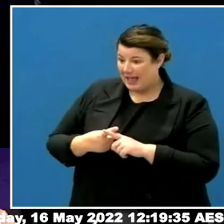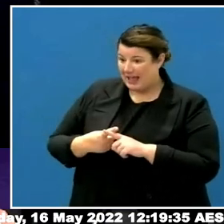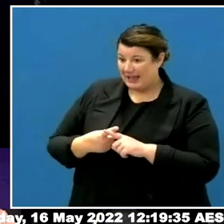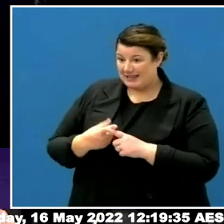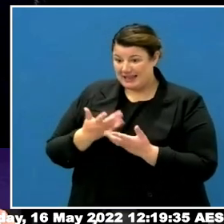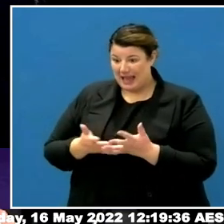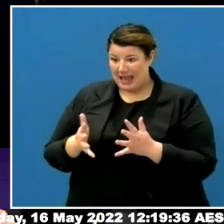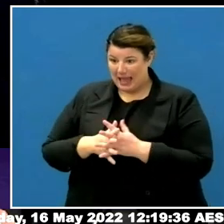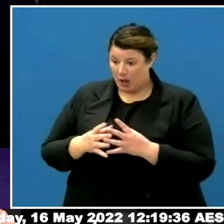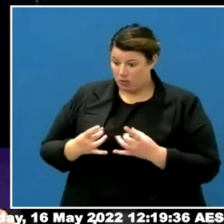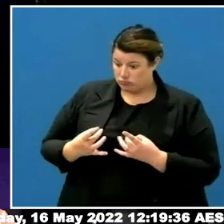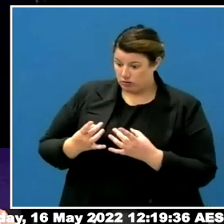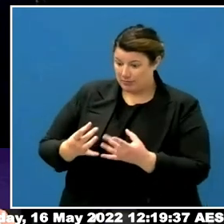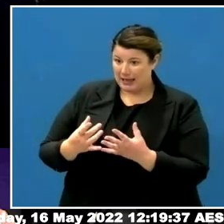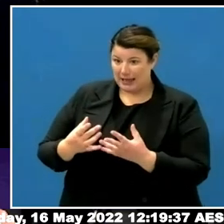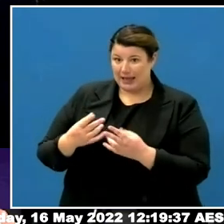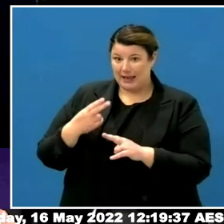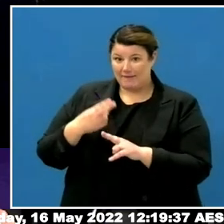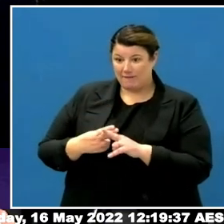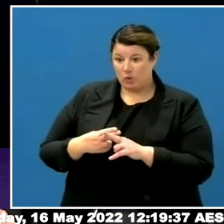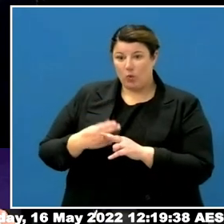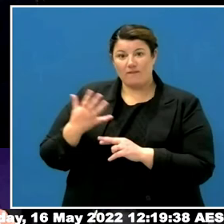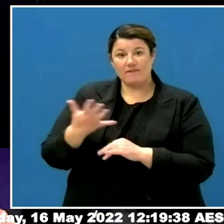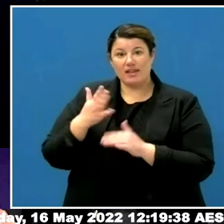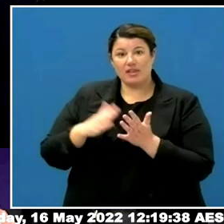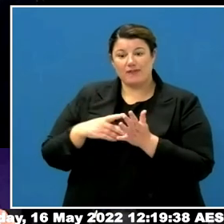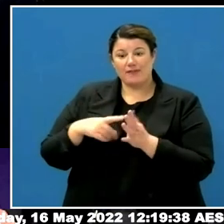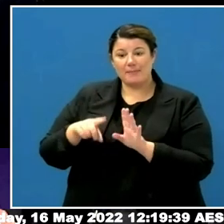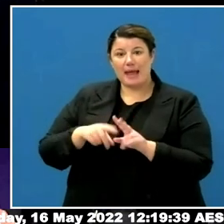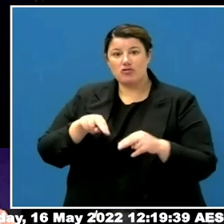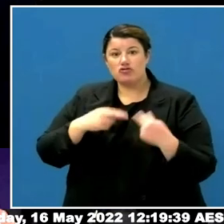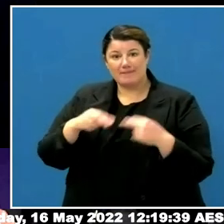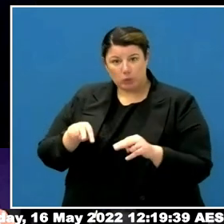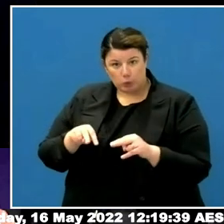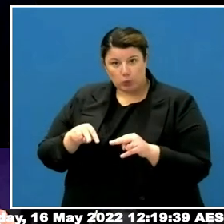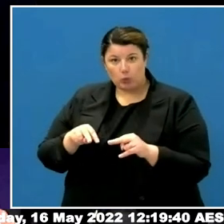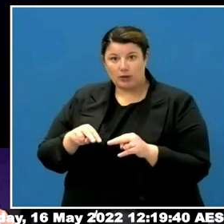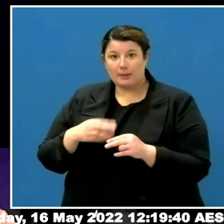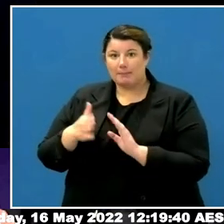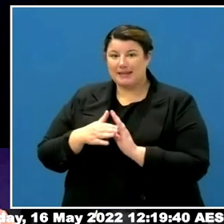this plan ends, which is 5 May, is for Afford to appoint a Support Coordinator for